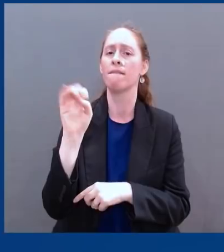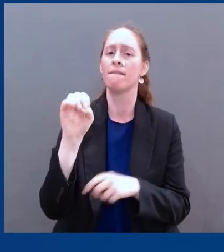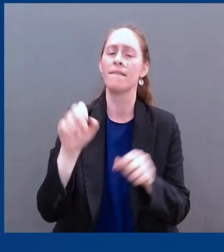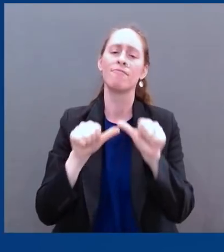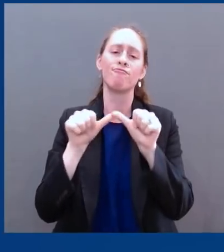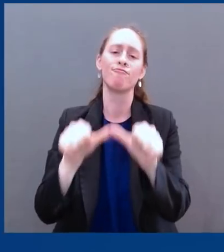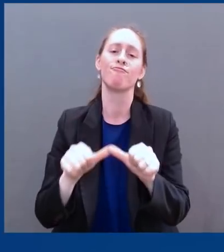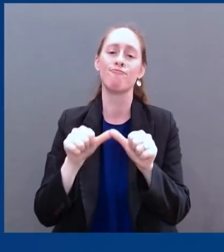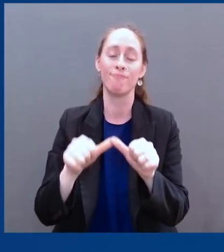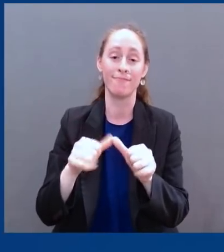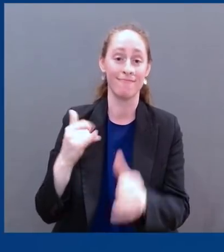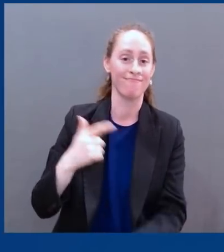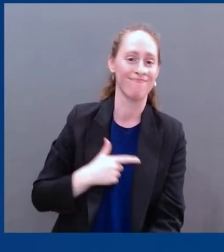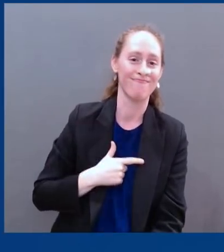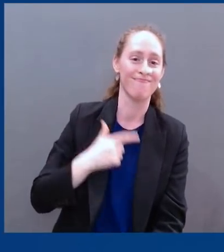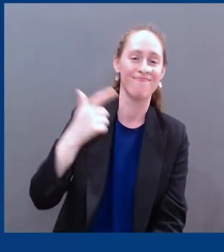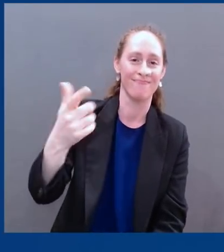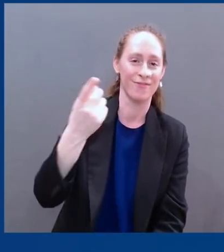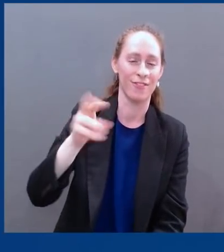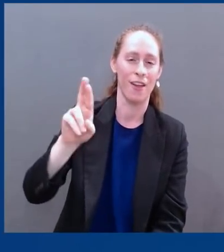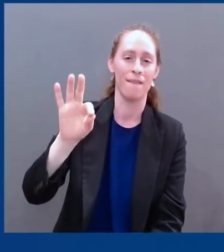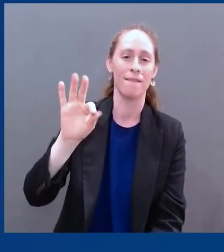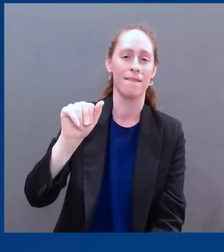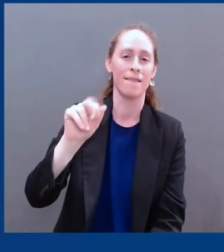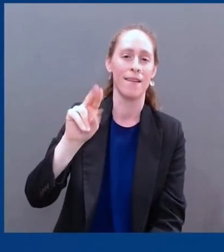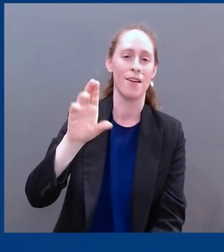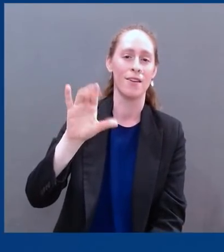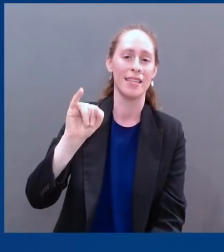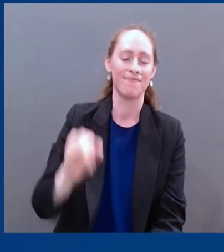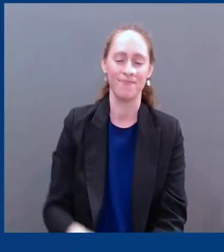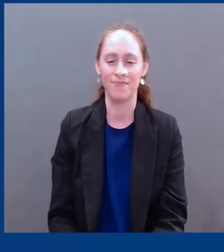Dr. Fauci: Thank you very much, Dr. Walensky. What I'd like to do in the next couple of minutes